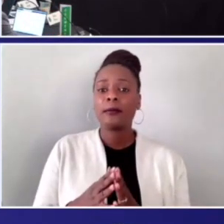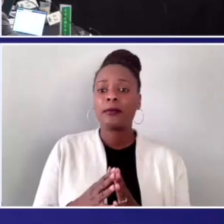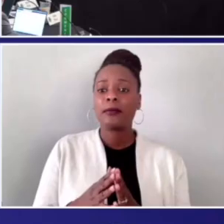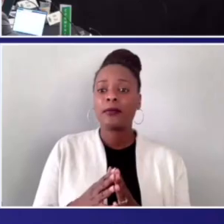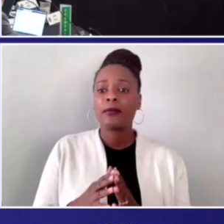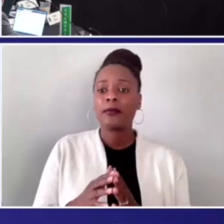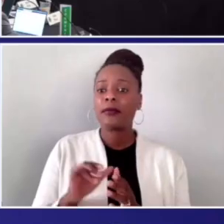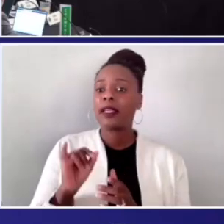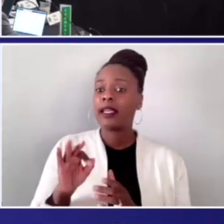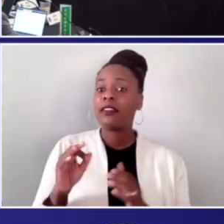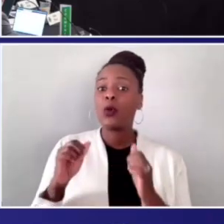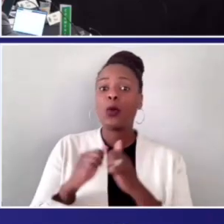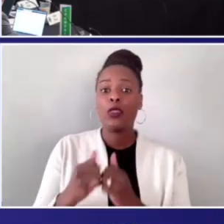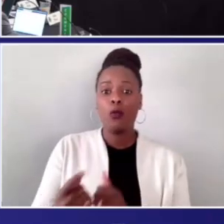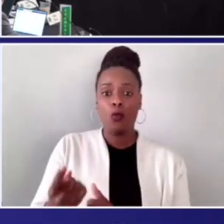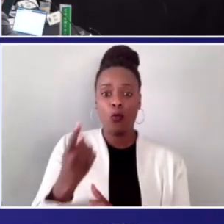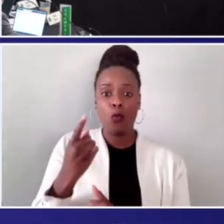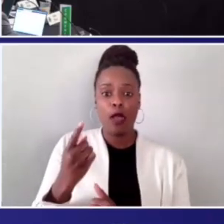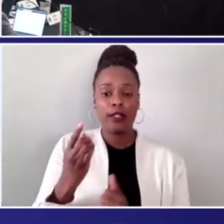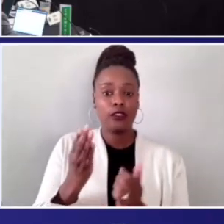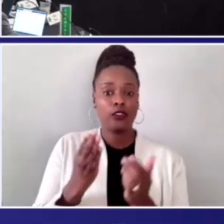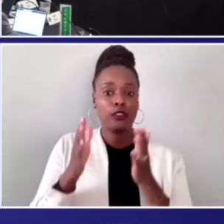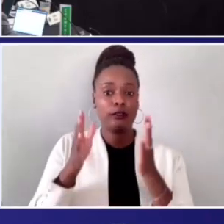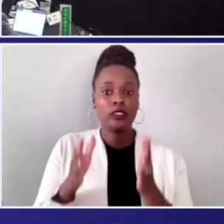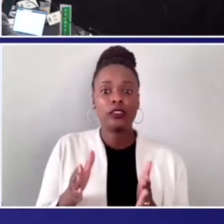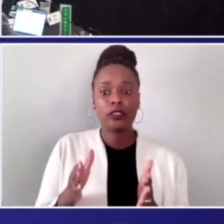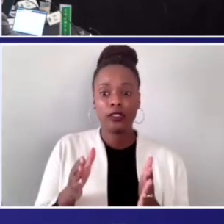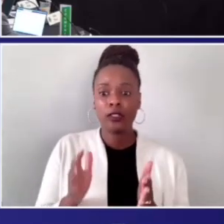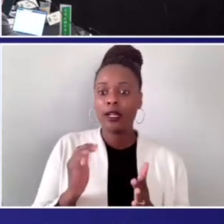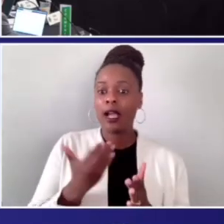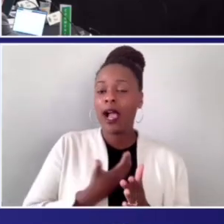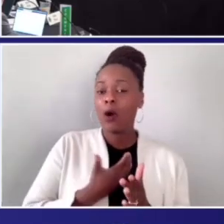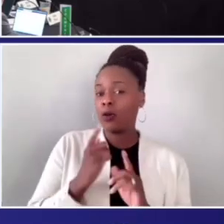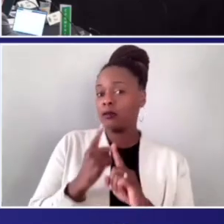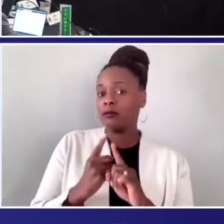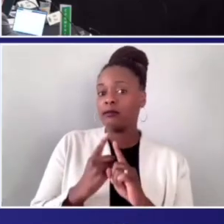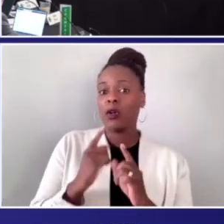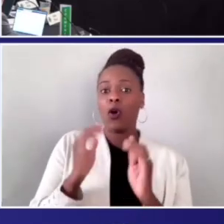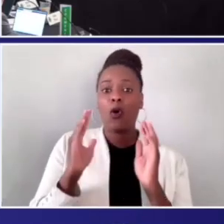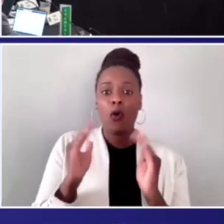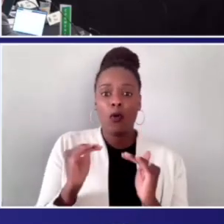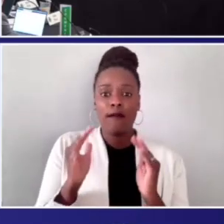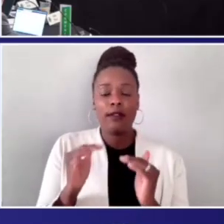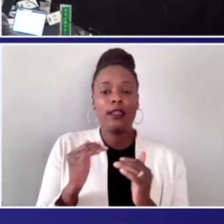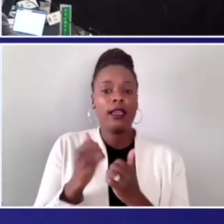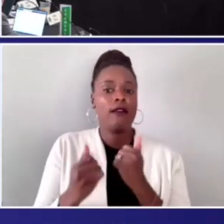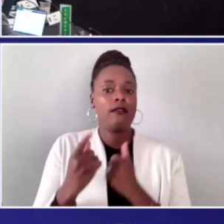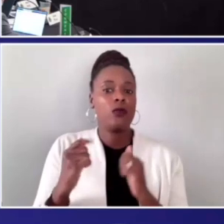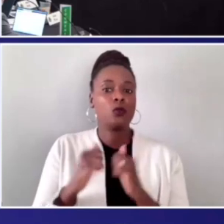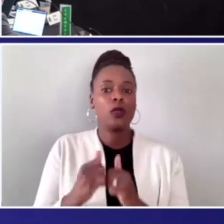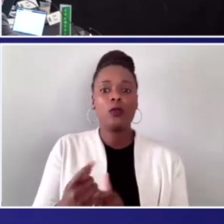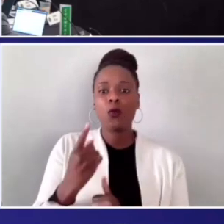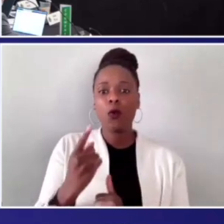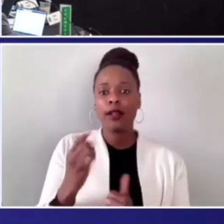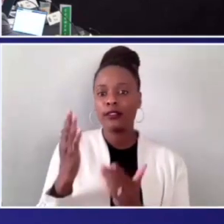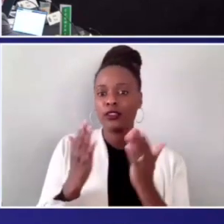servicer, right, which our idea is hopefully we can get them one servicer, all, all of that would be together,